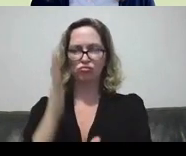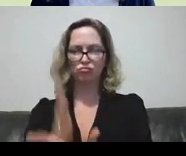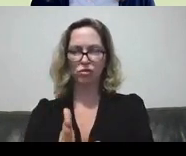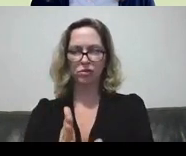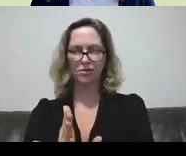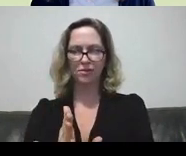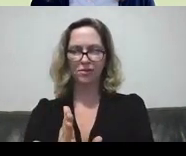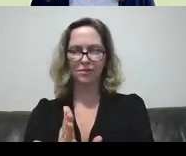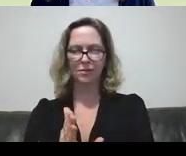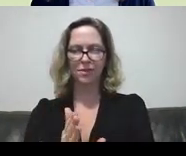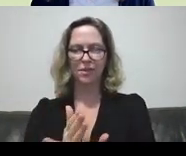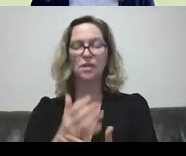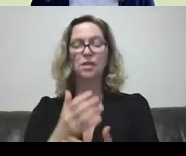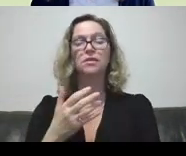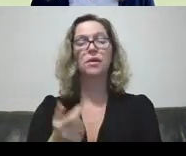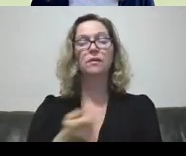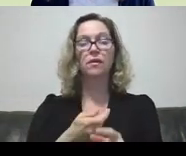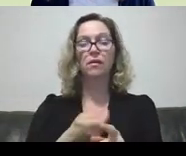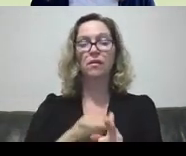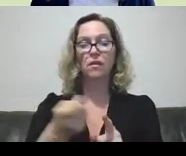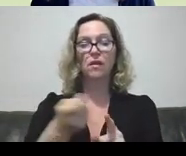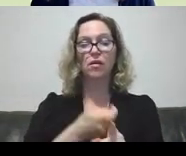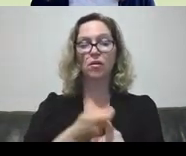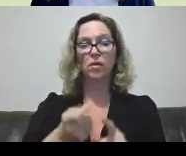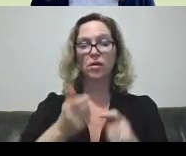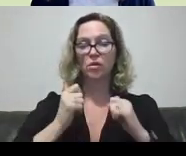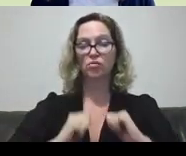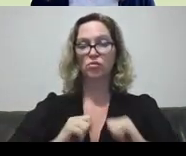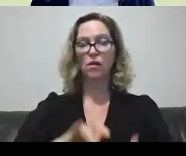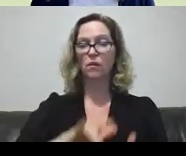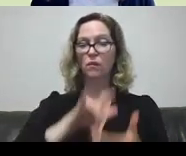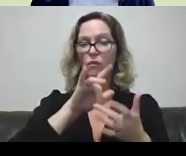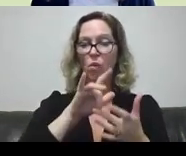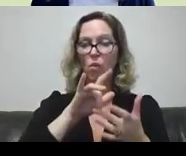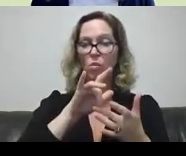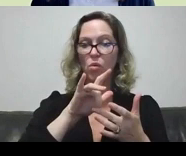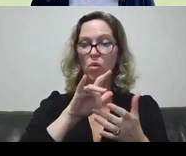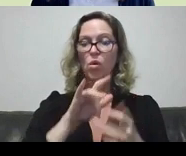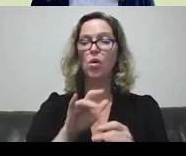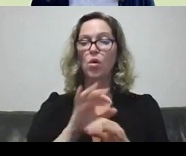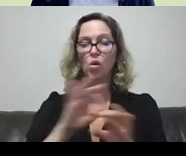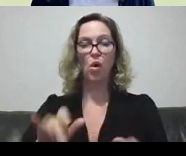be put in place training both formal and informal supports to implement practice